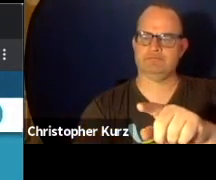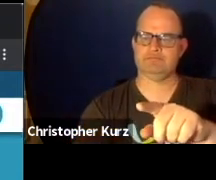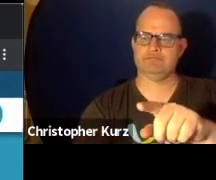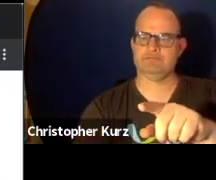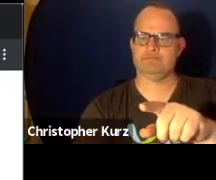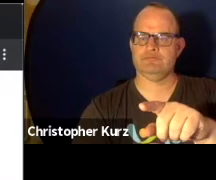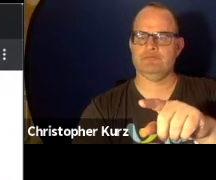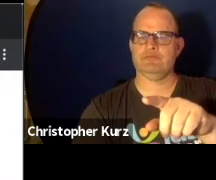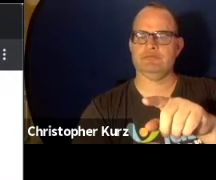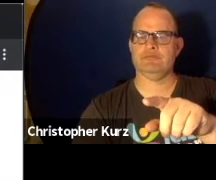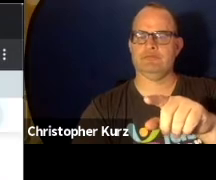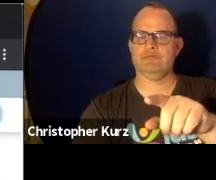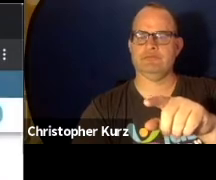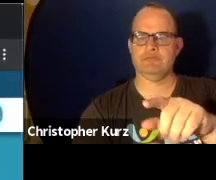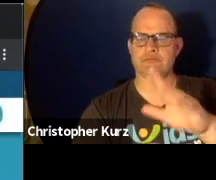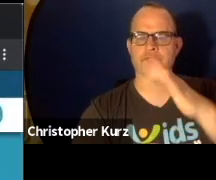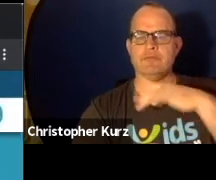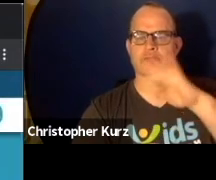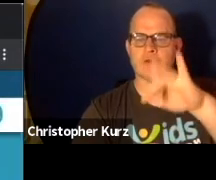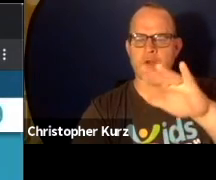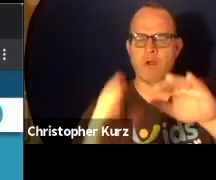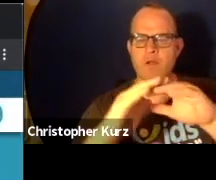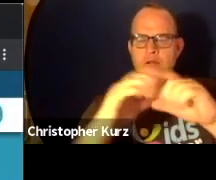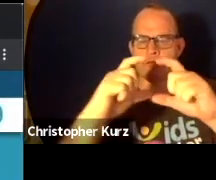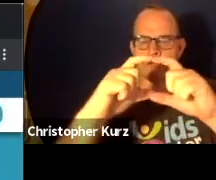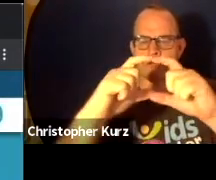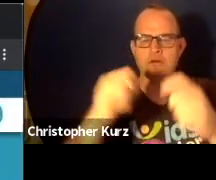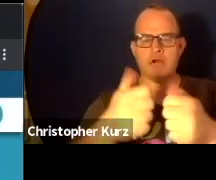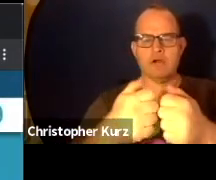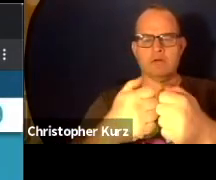So here I've gone into the editor, but I actually want to go to the game